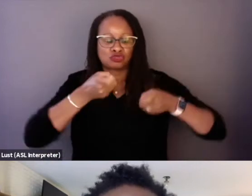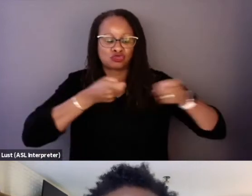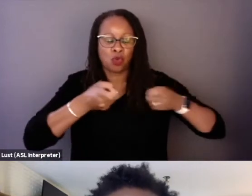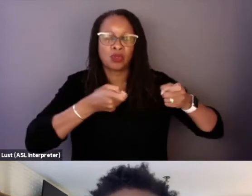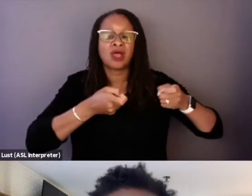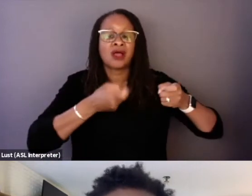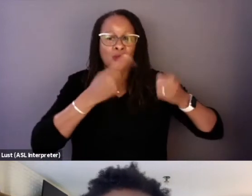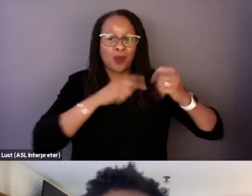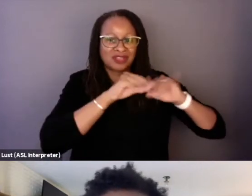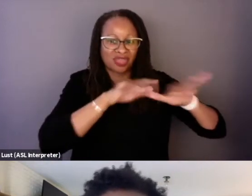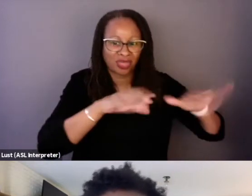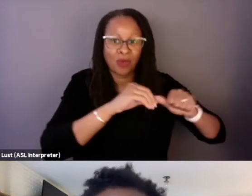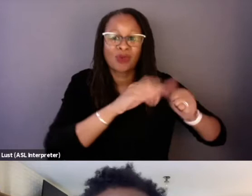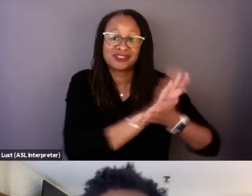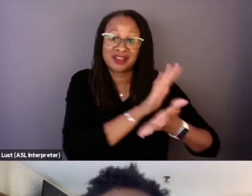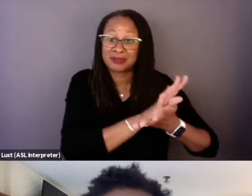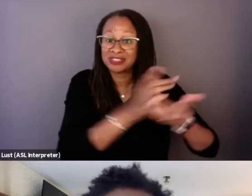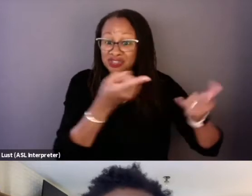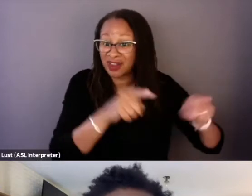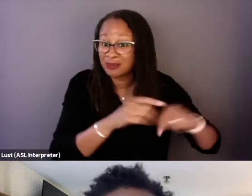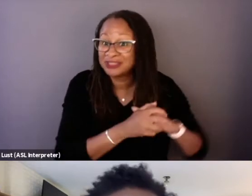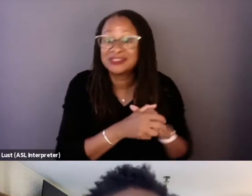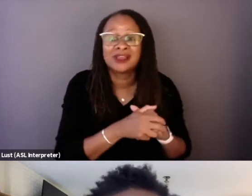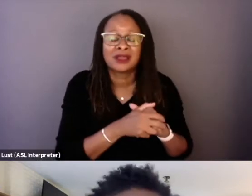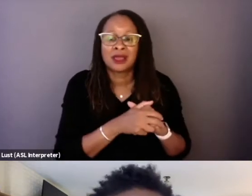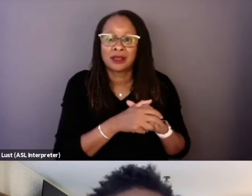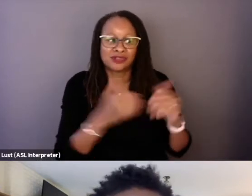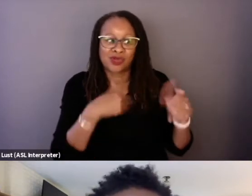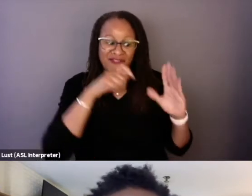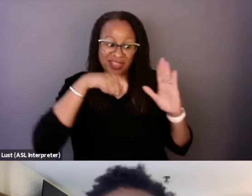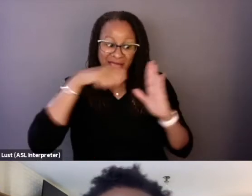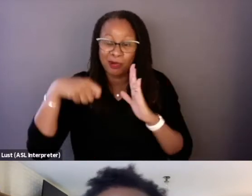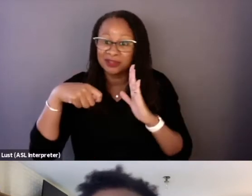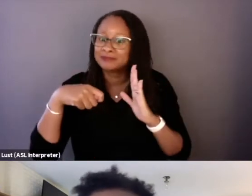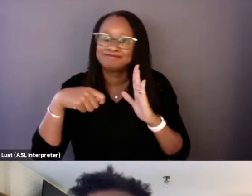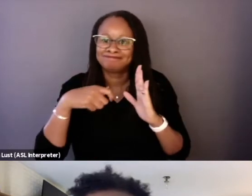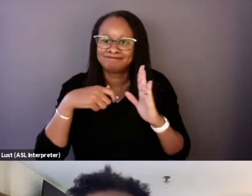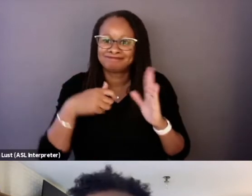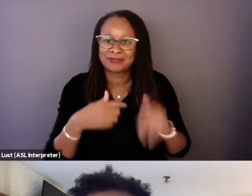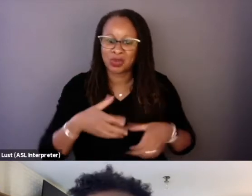the documentation of this, and, you know, were there cameras? I mean often, I mean, as in the case of George Floyd,